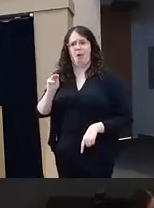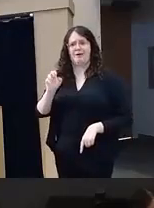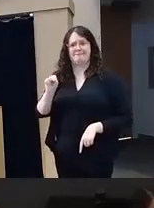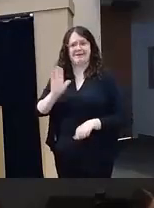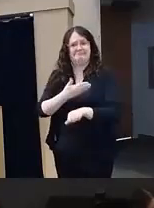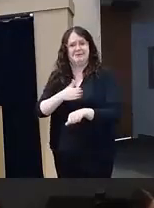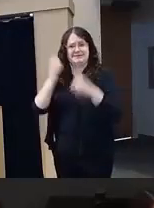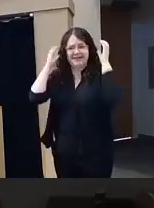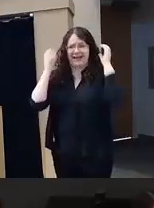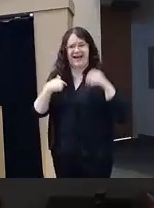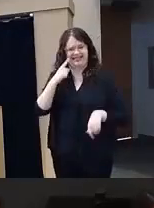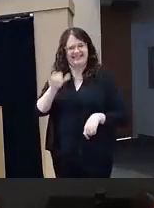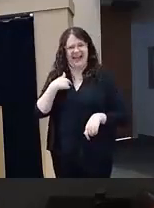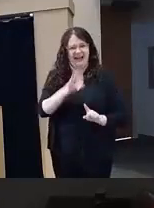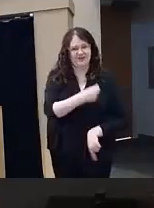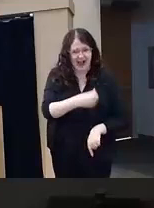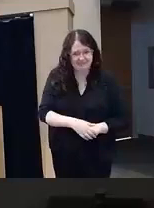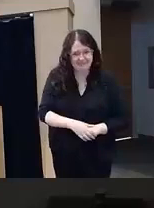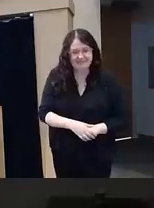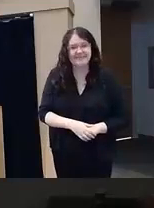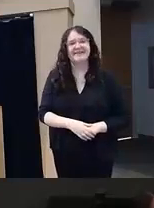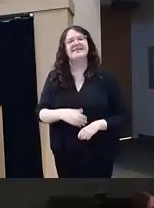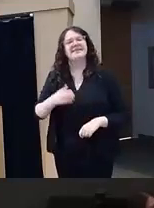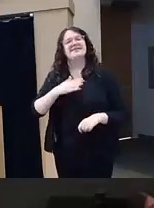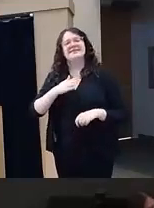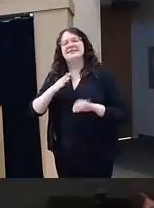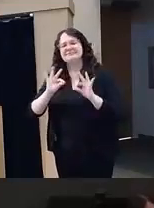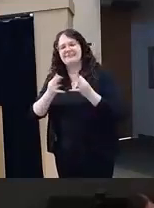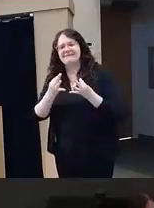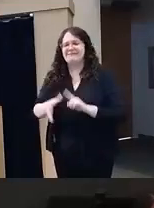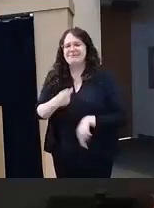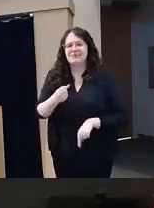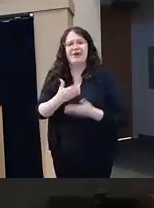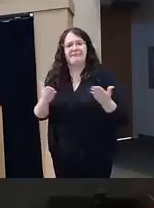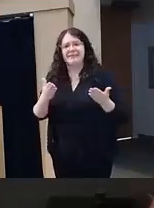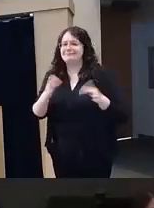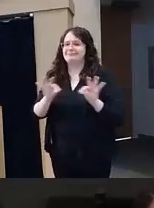by my mom and dad grabbed some of the deeds and whatever I mean we're rushed out of it